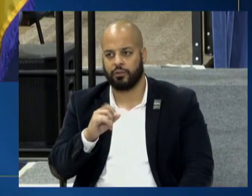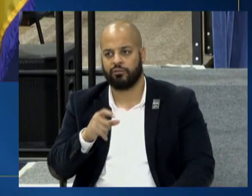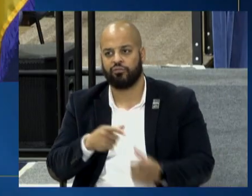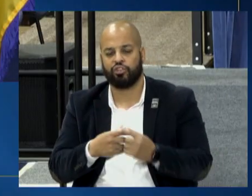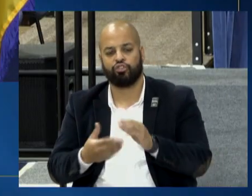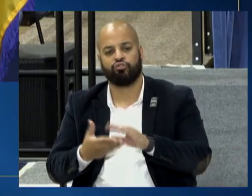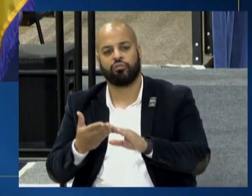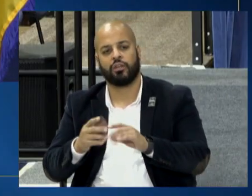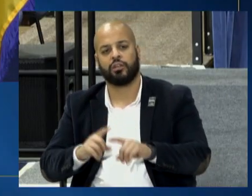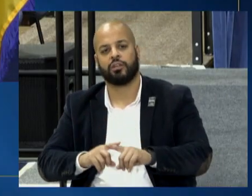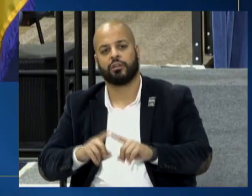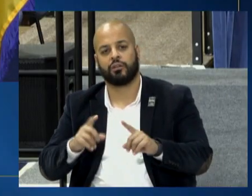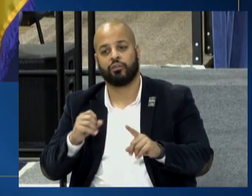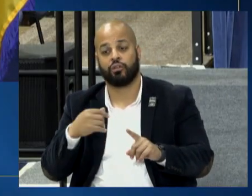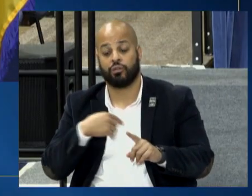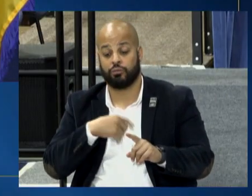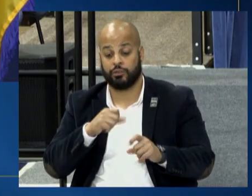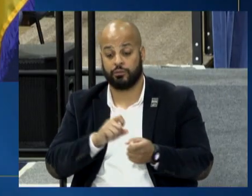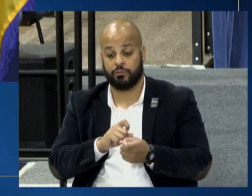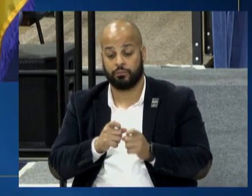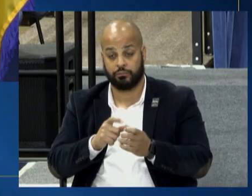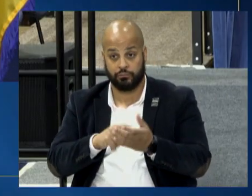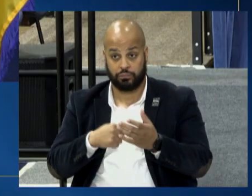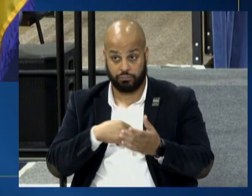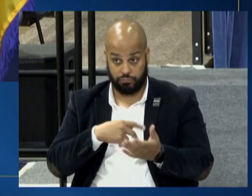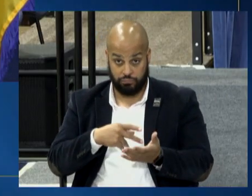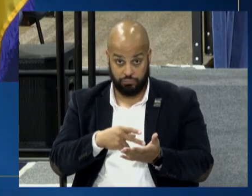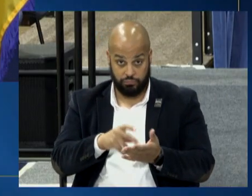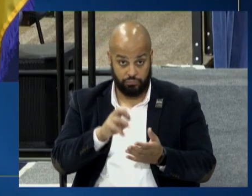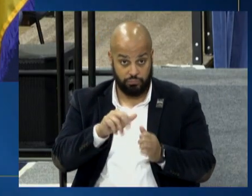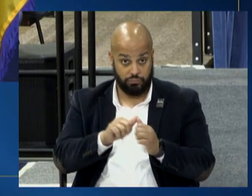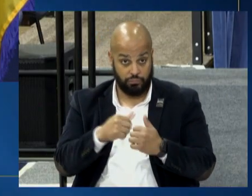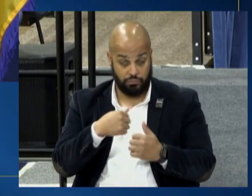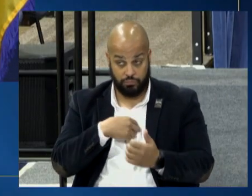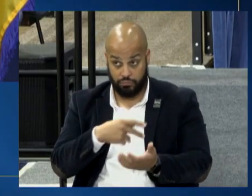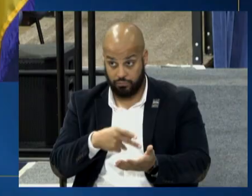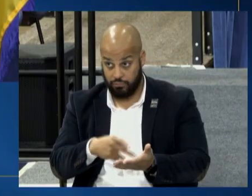So, we can change what we pay for or how we pay for things. We can change our wave rules